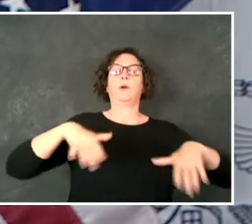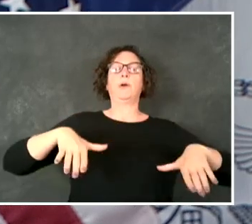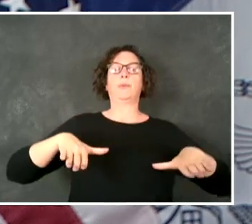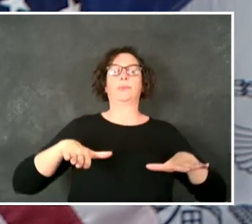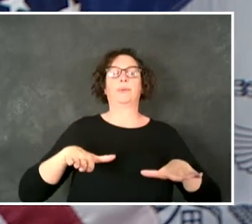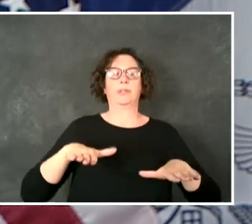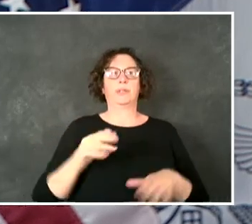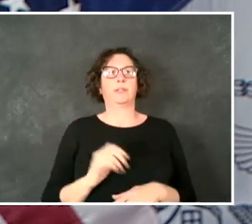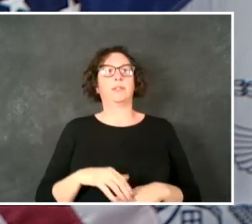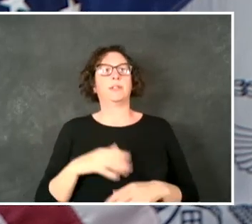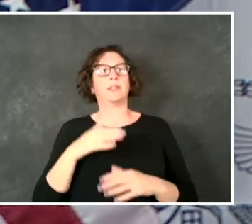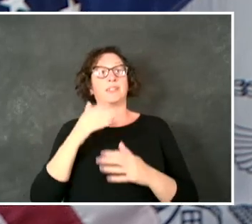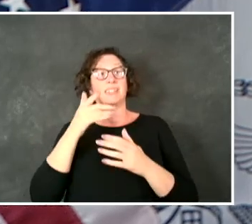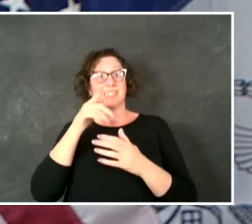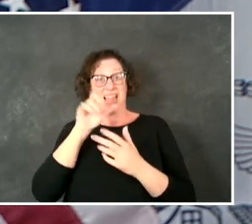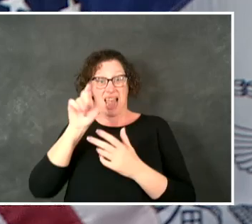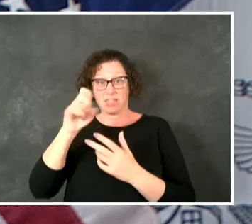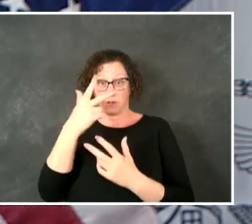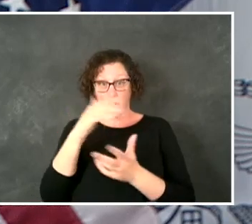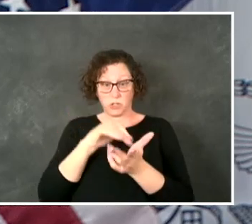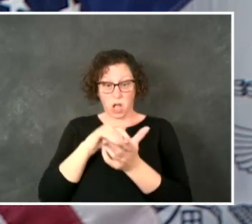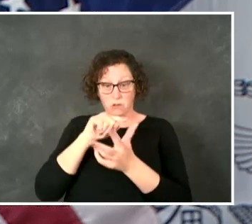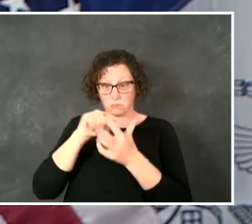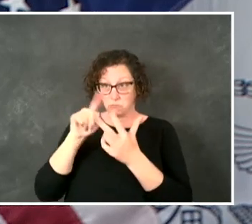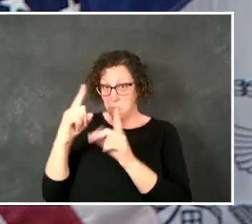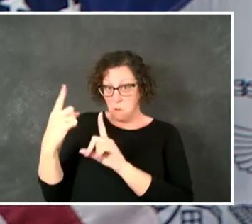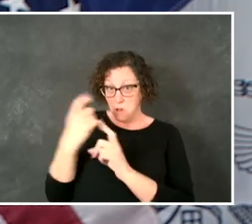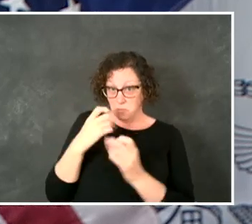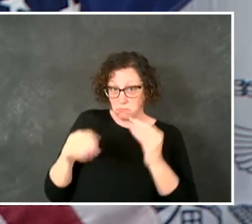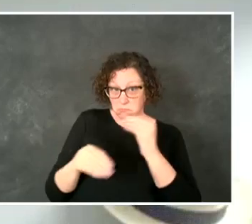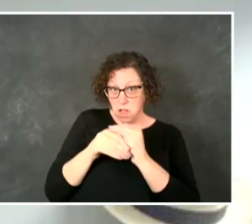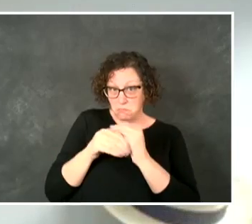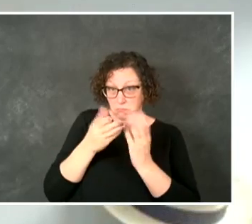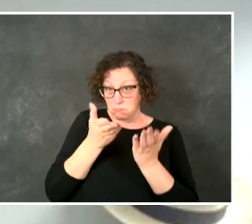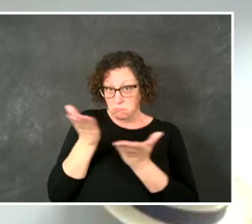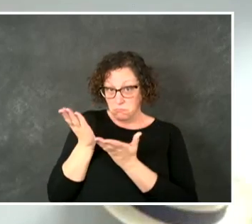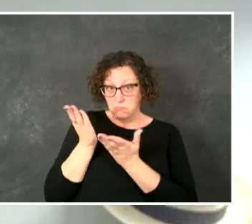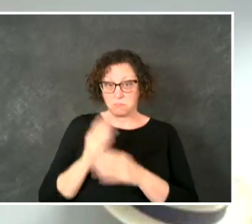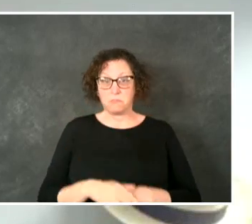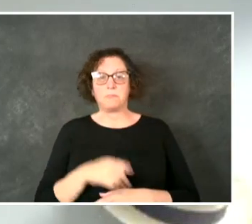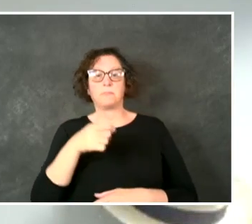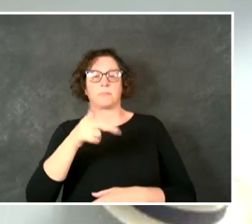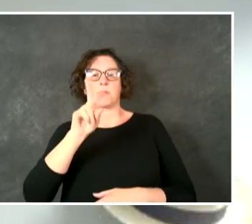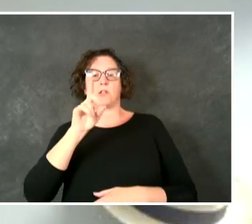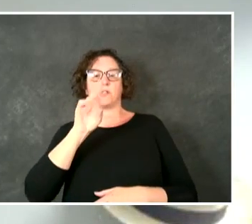PROCEDURE. DOCTORS, THAT WAS MY ATTEMPT TO PUT IT INTO PLAIN ENGLISH. YOU TAKE IT FOMR THERE. I THINK YOU